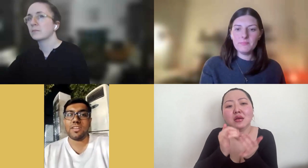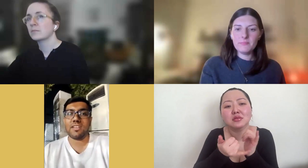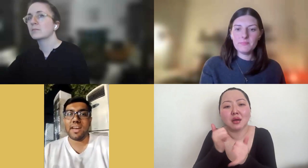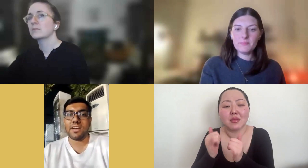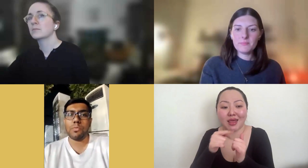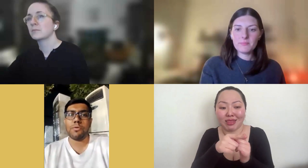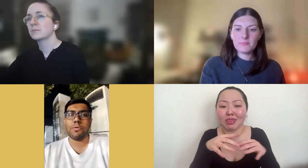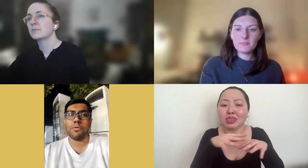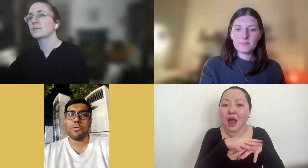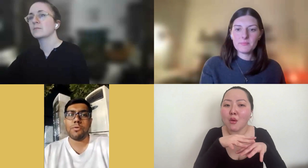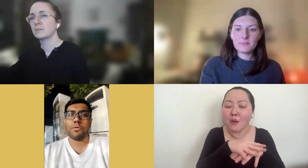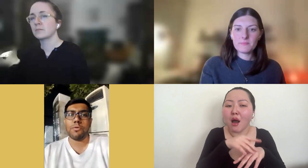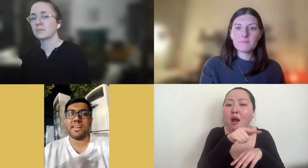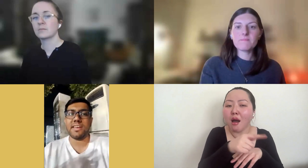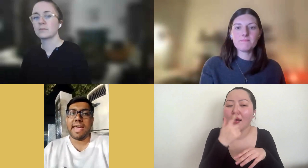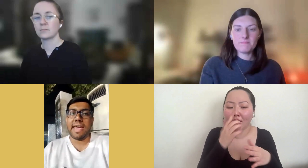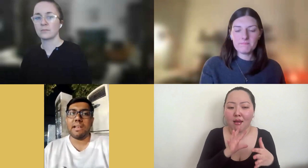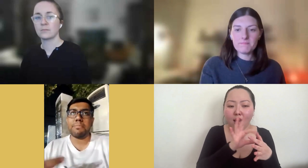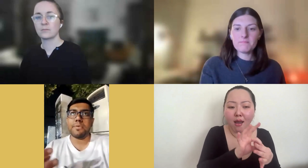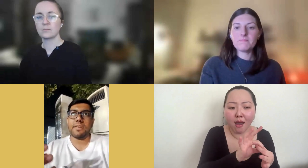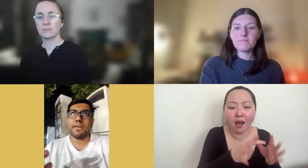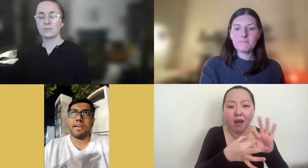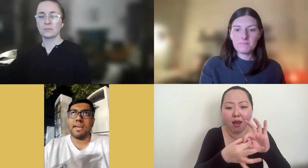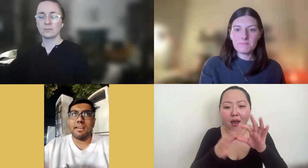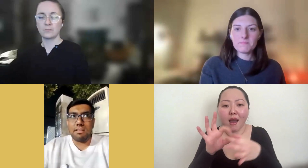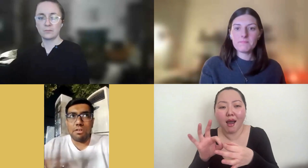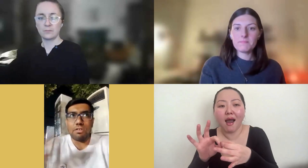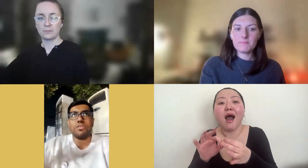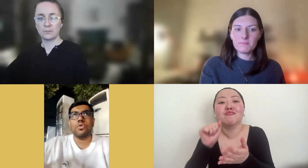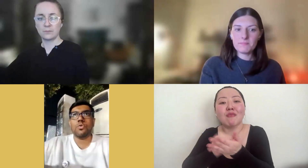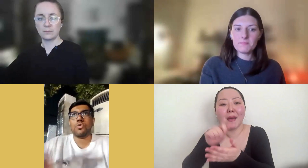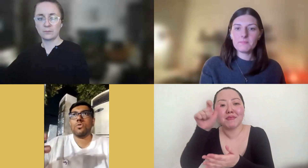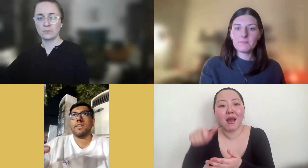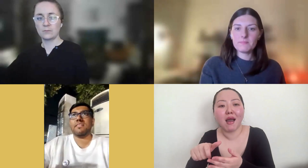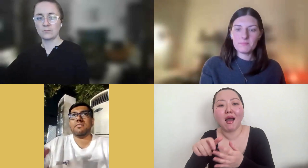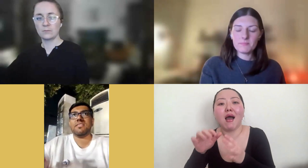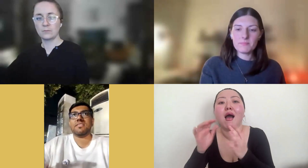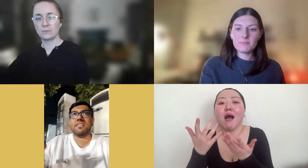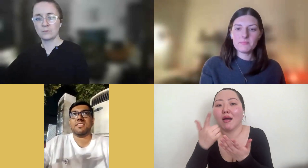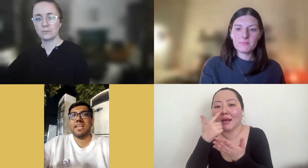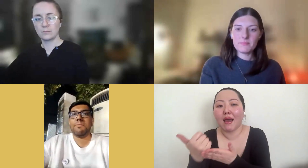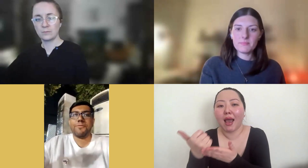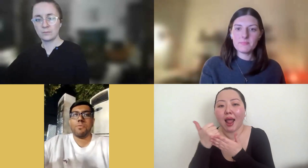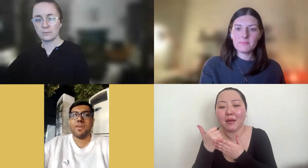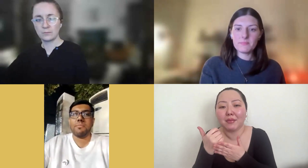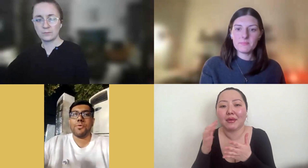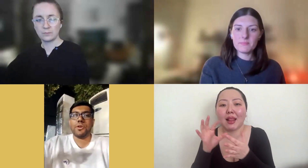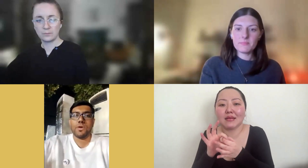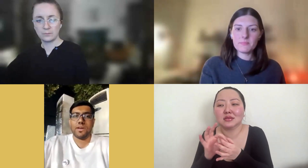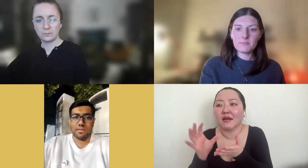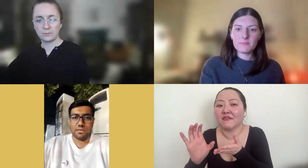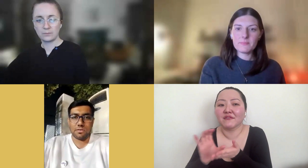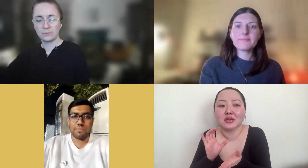touch with the right group of people, that can help you to just leap from one point to another,